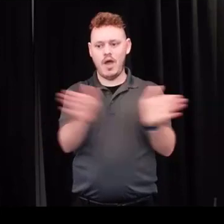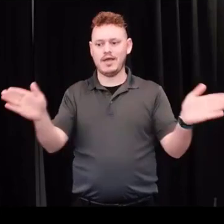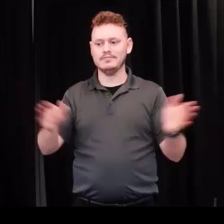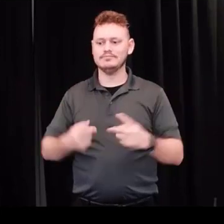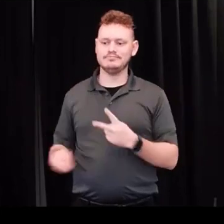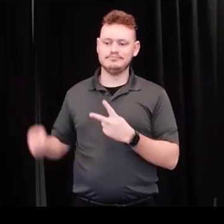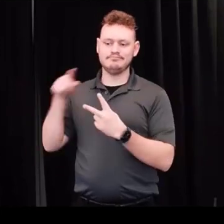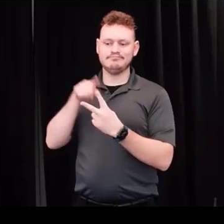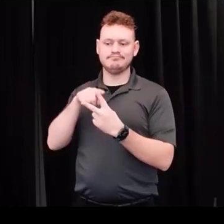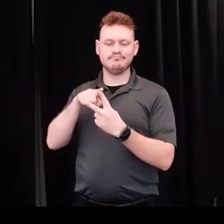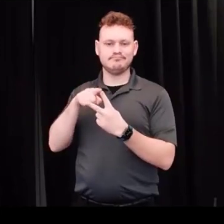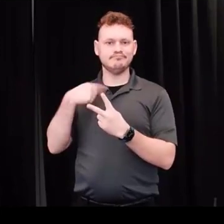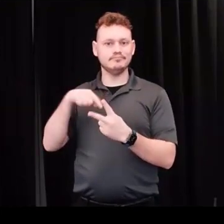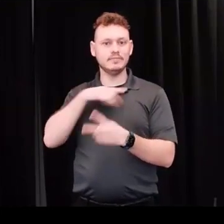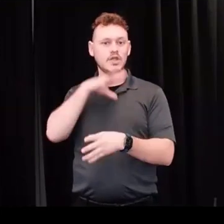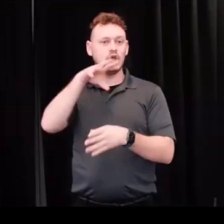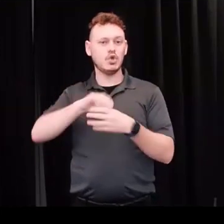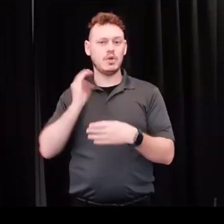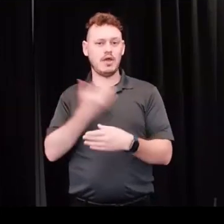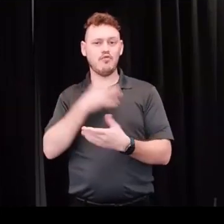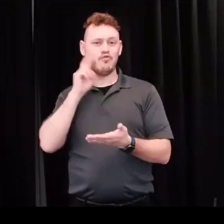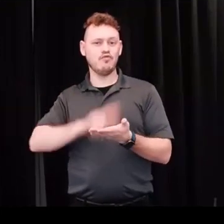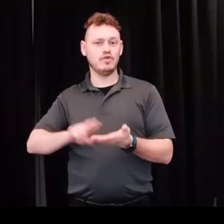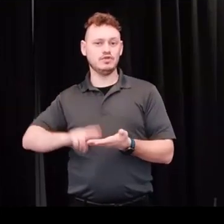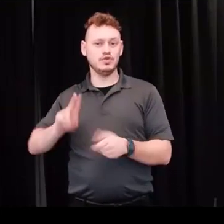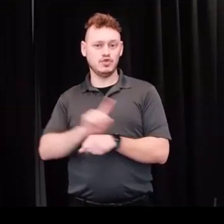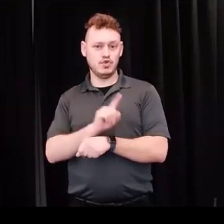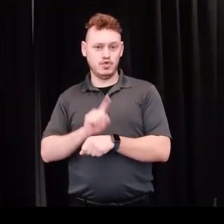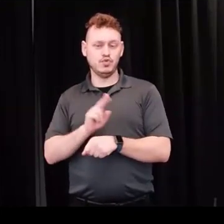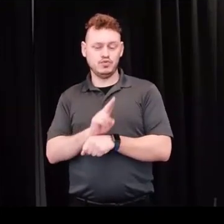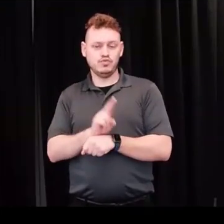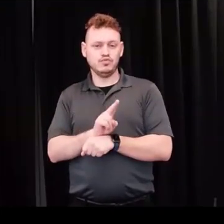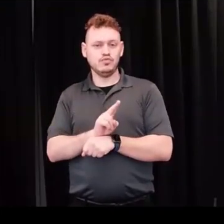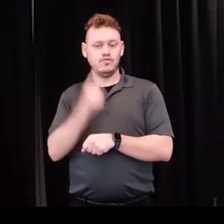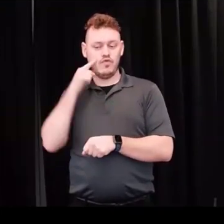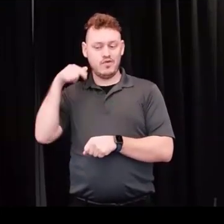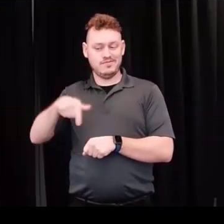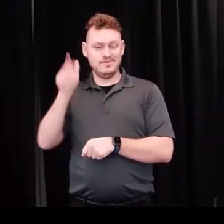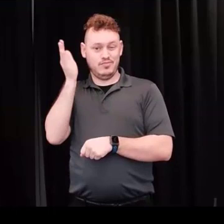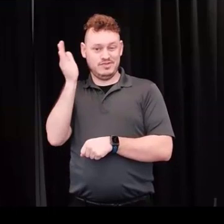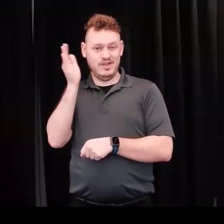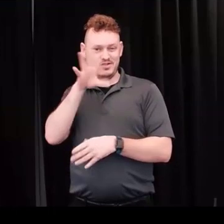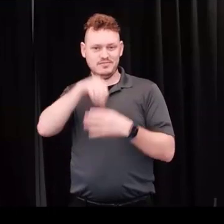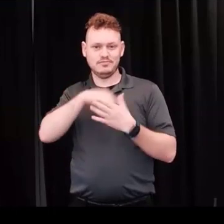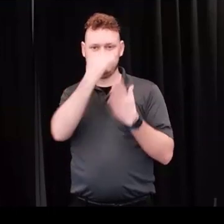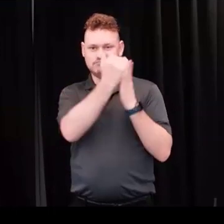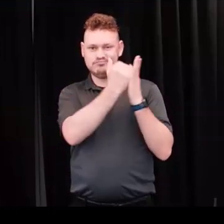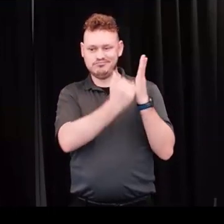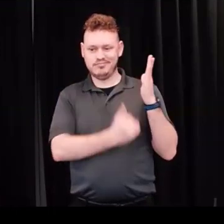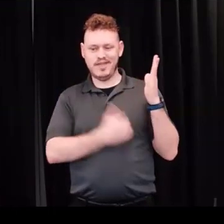We did include the research that we used for this presentation, those are hyperlinked in the